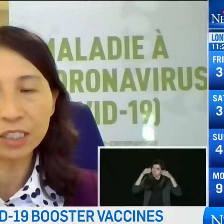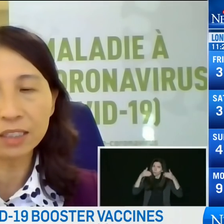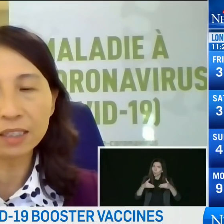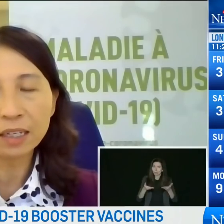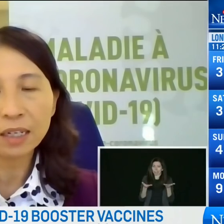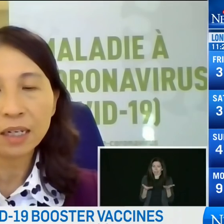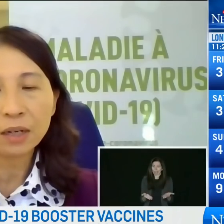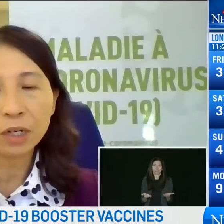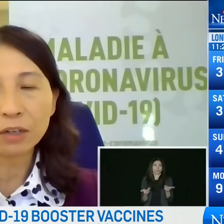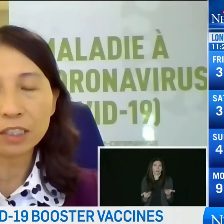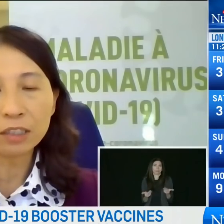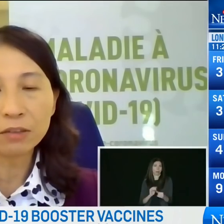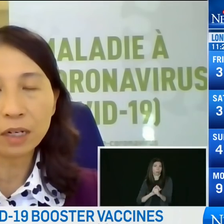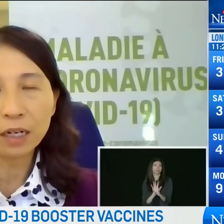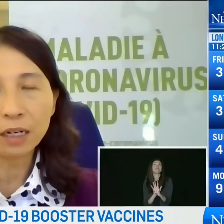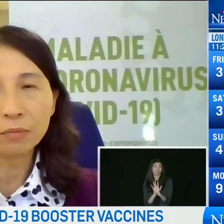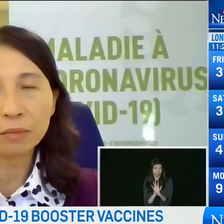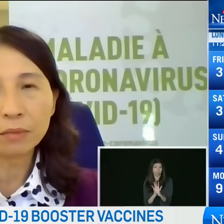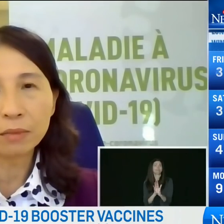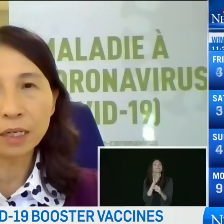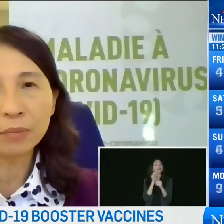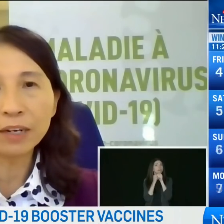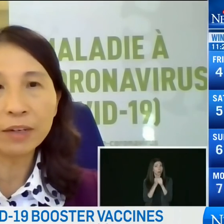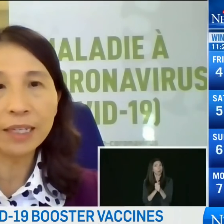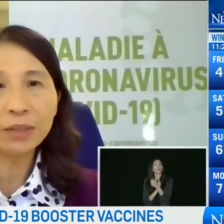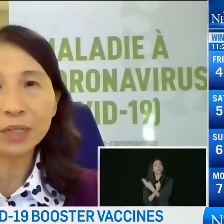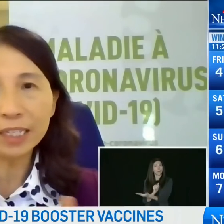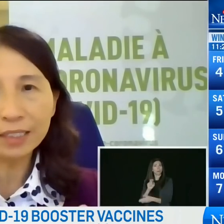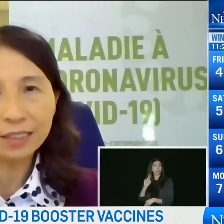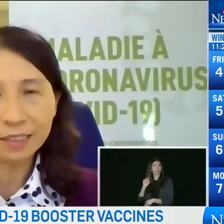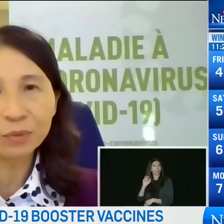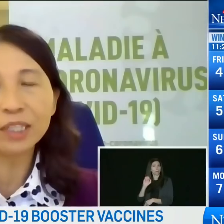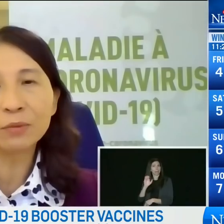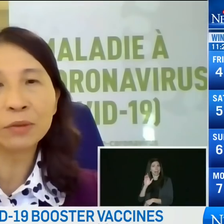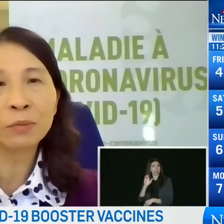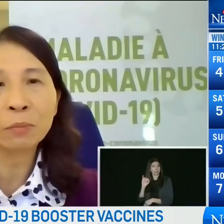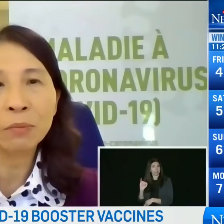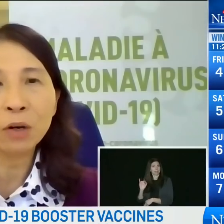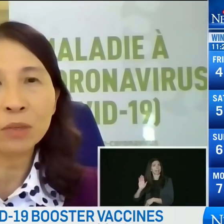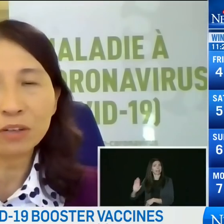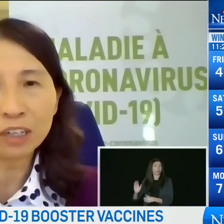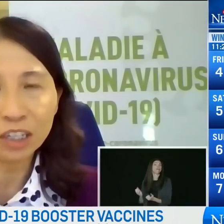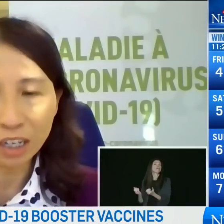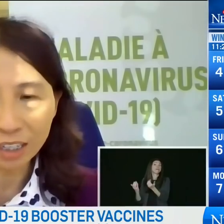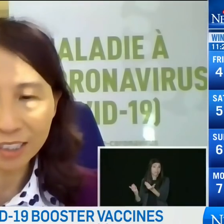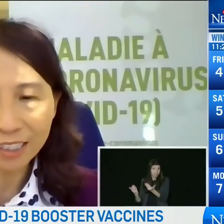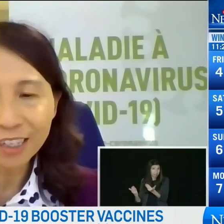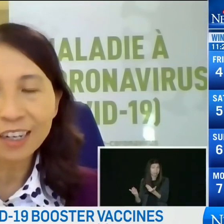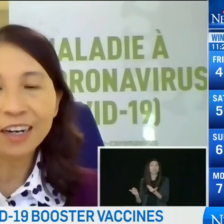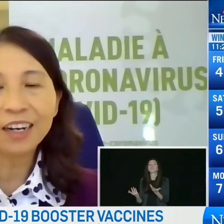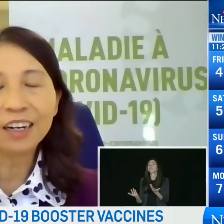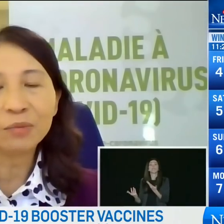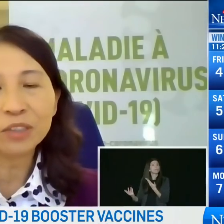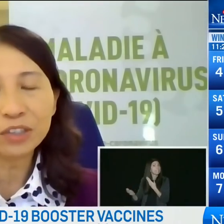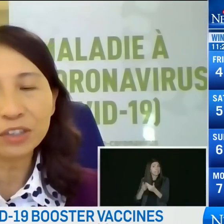PRIMARY FOCUS THEY SAID THE